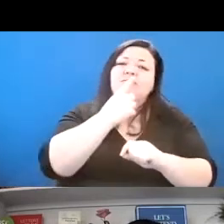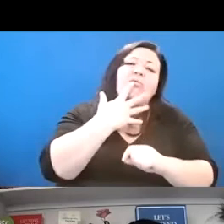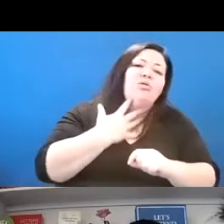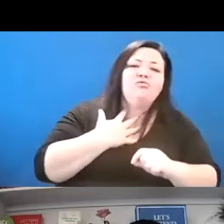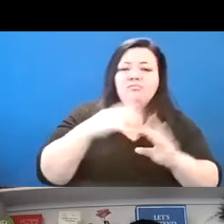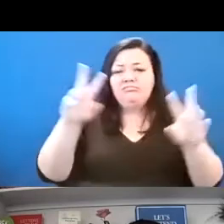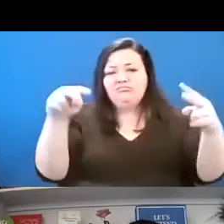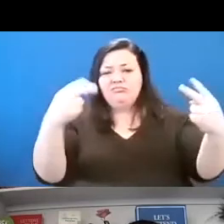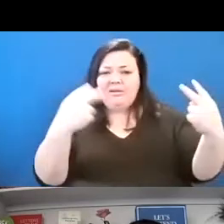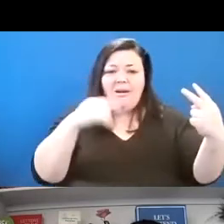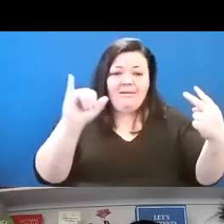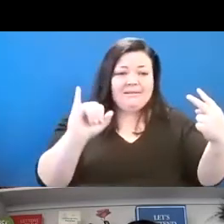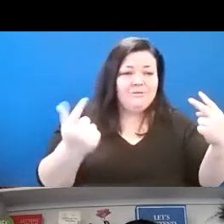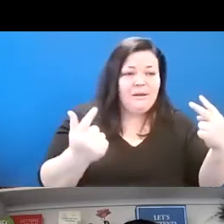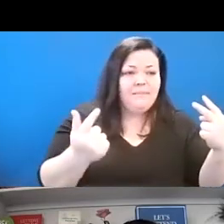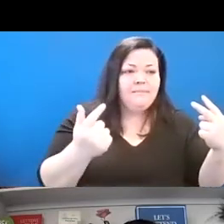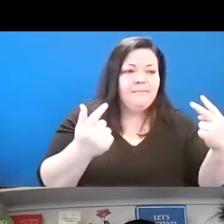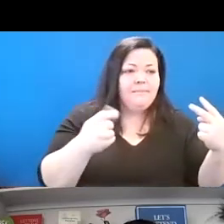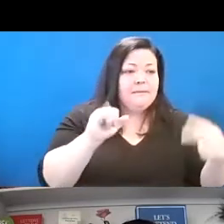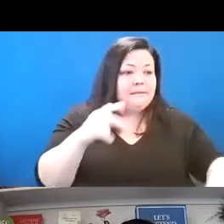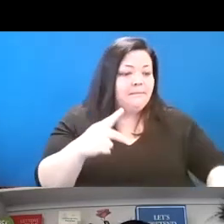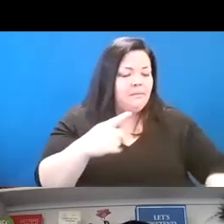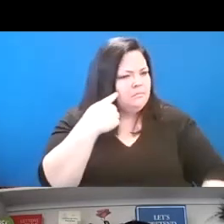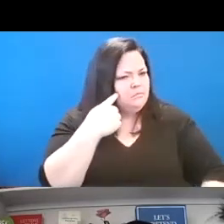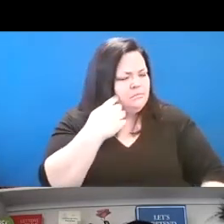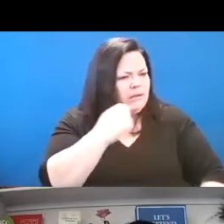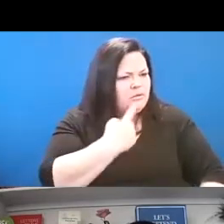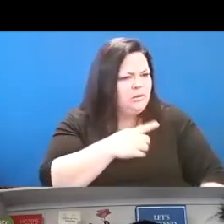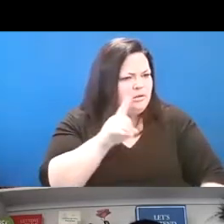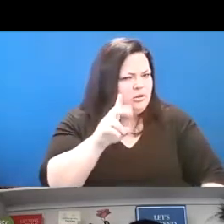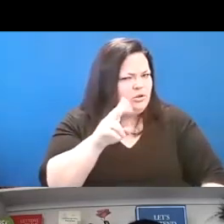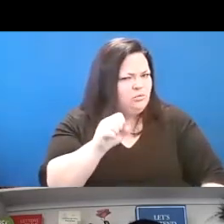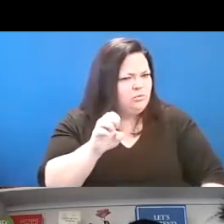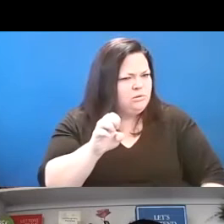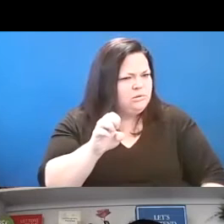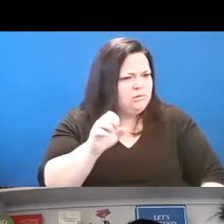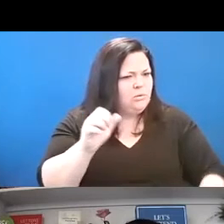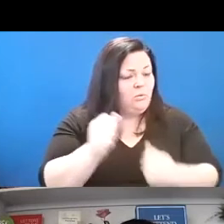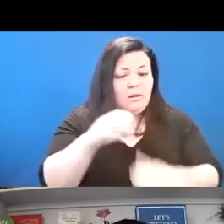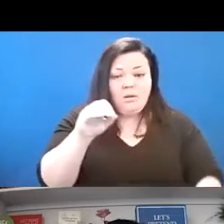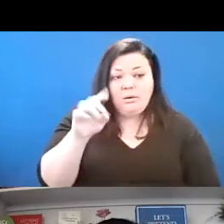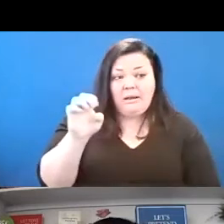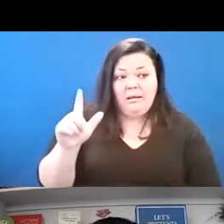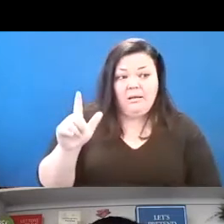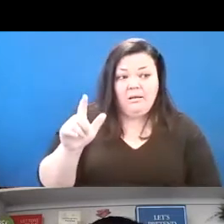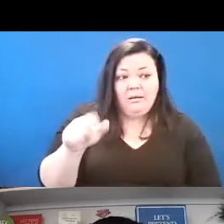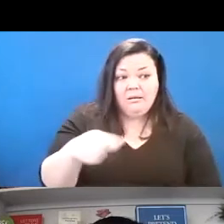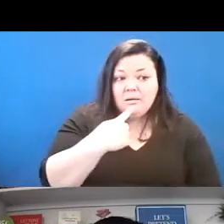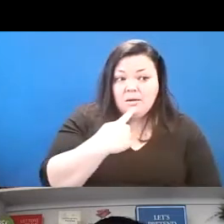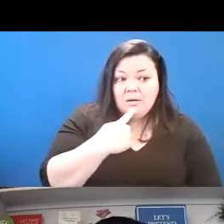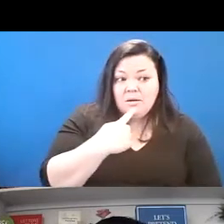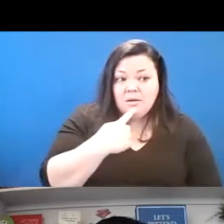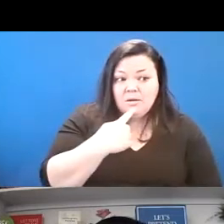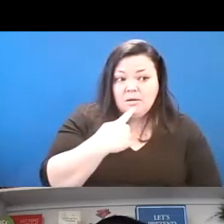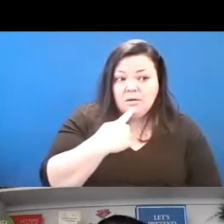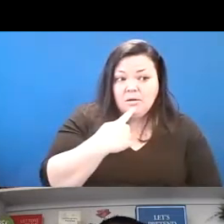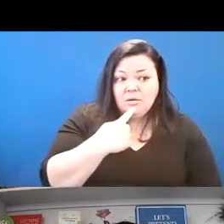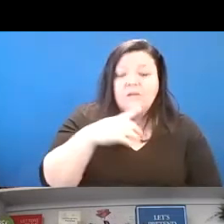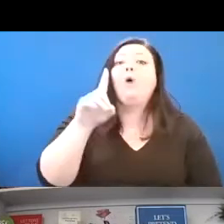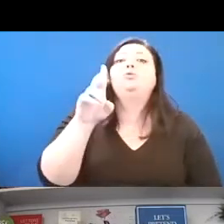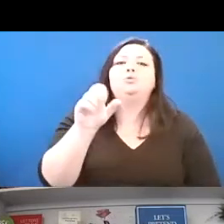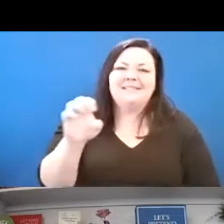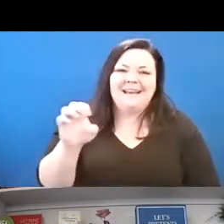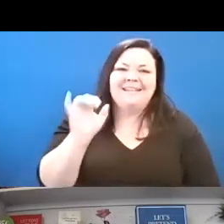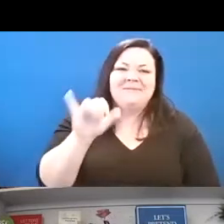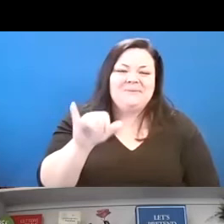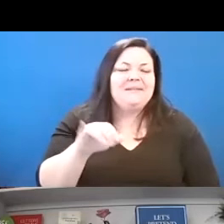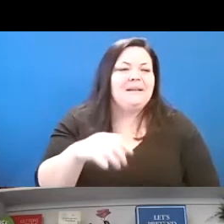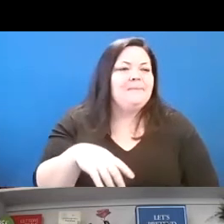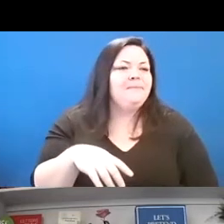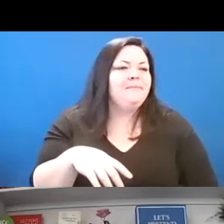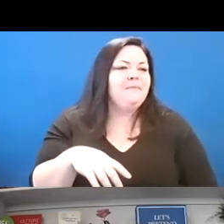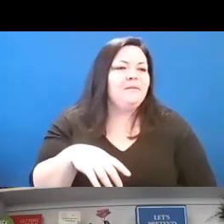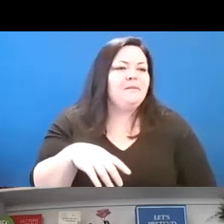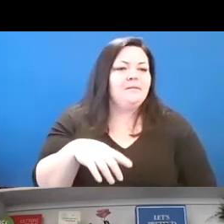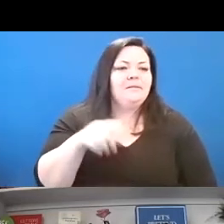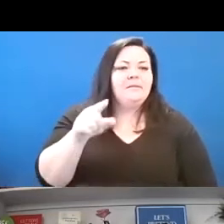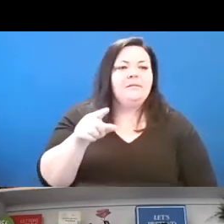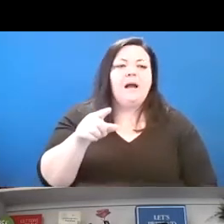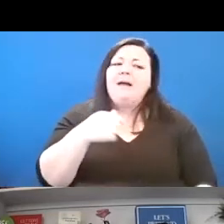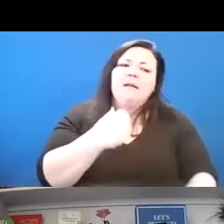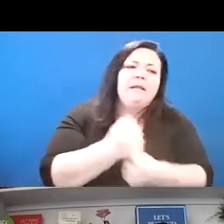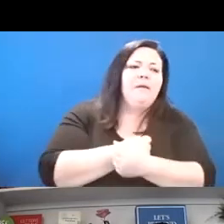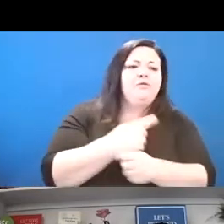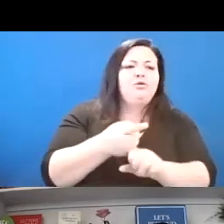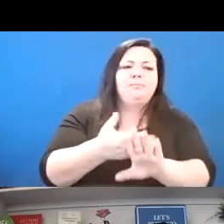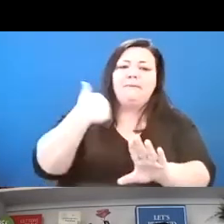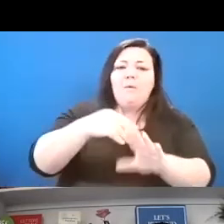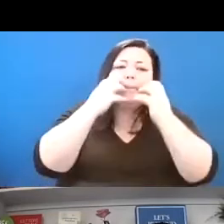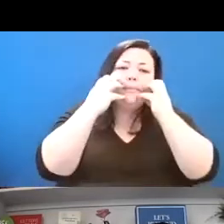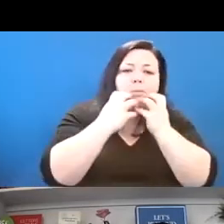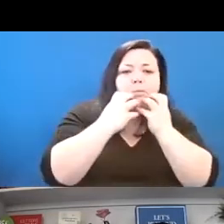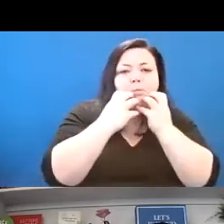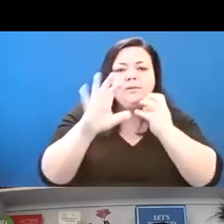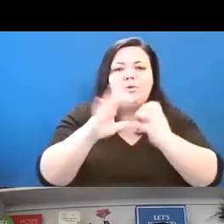Sip D’Ussé with Odell? I loved you before the beard and protein shakes.